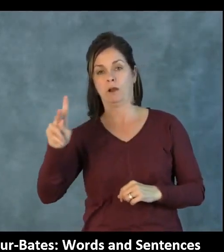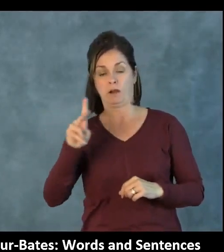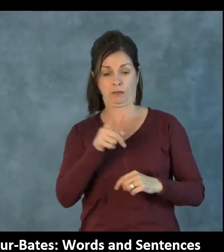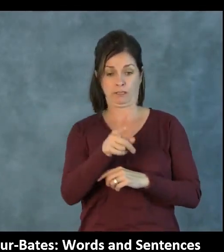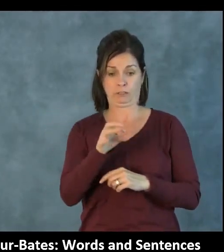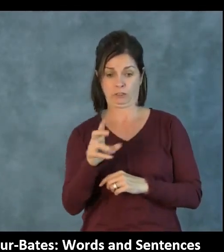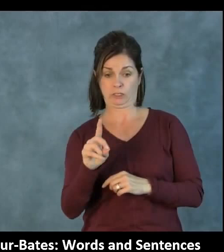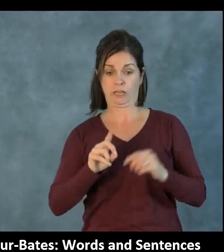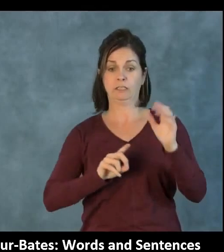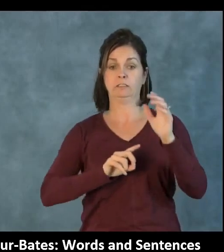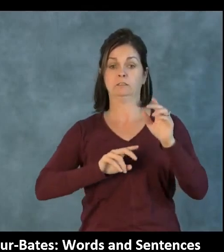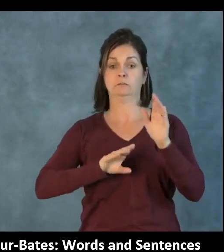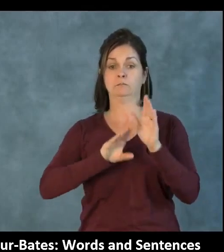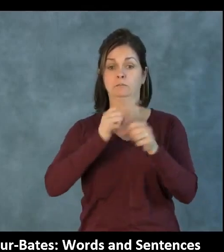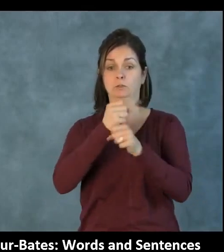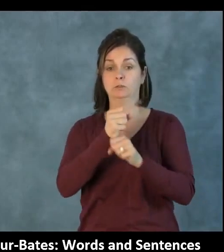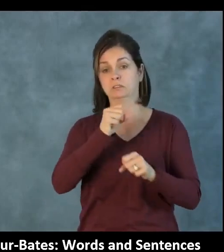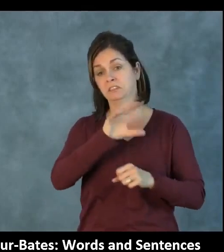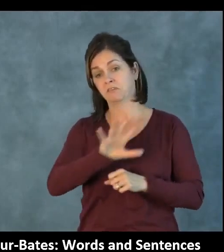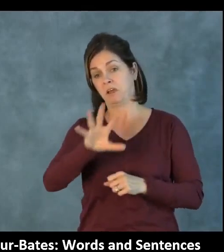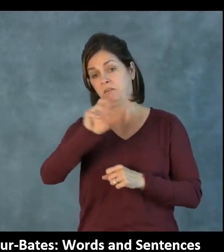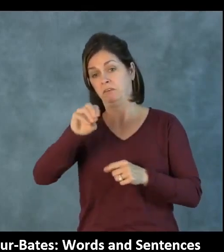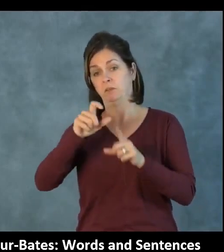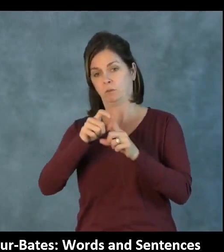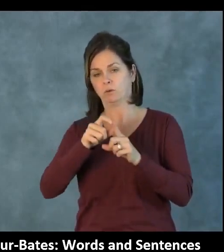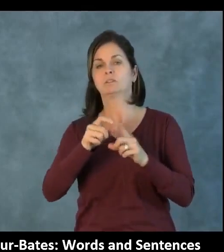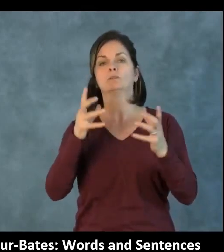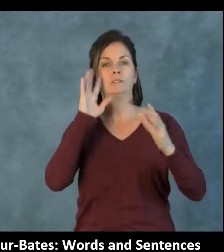putting words together. We can see in Nicholas's case,